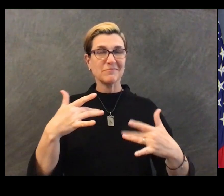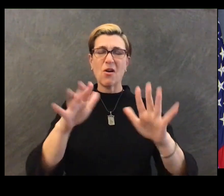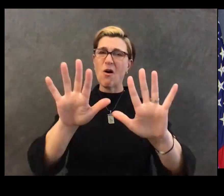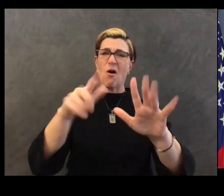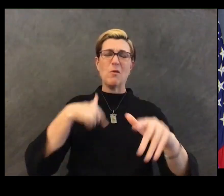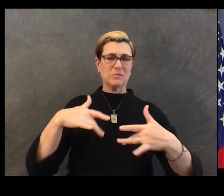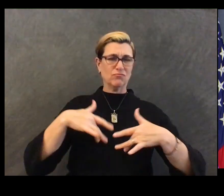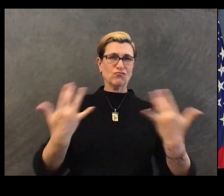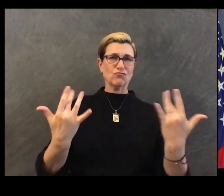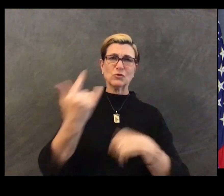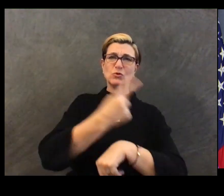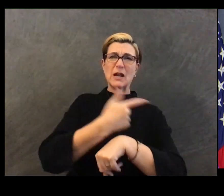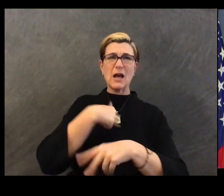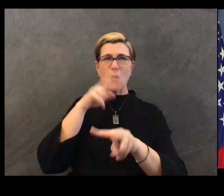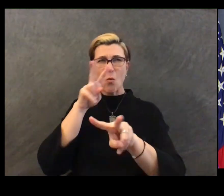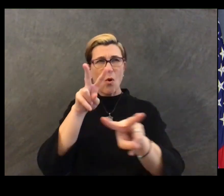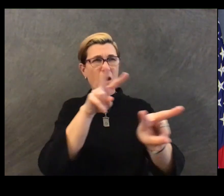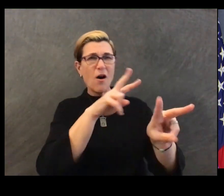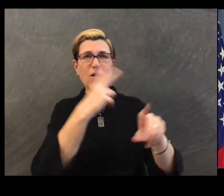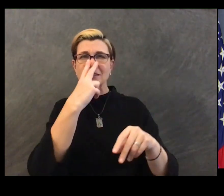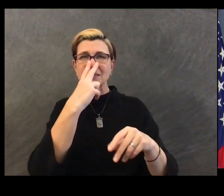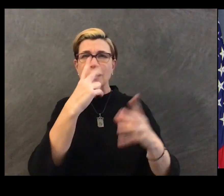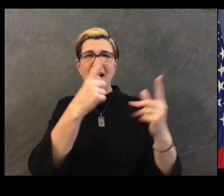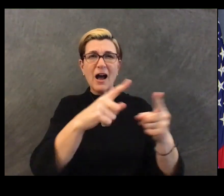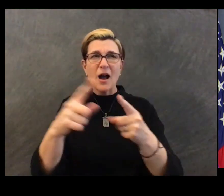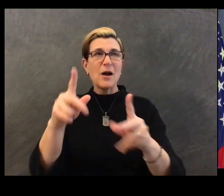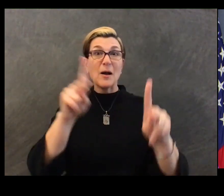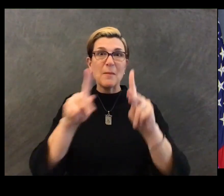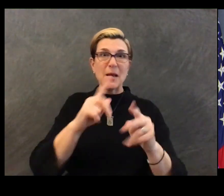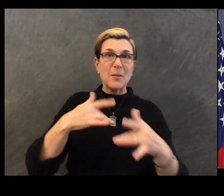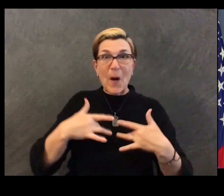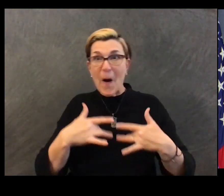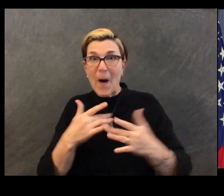happening and people are getting ready and they're all excited I do want to